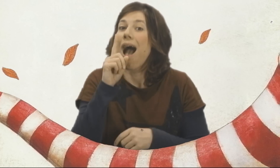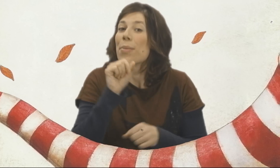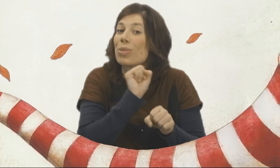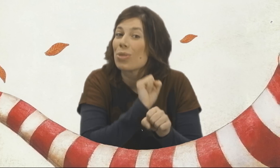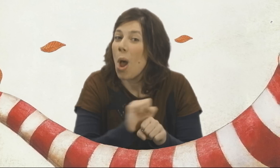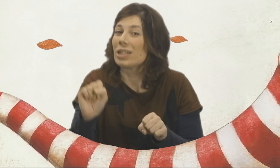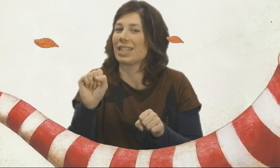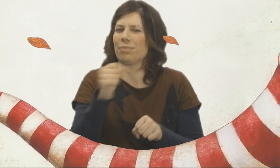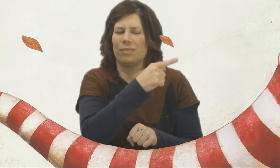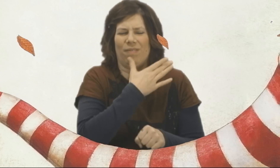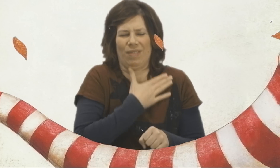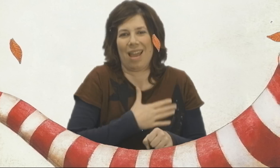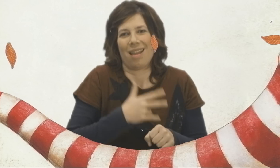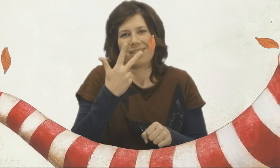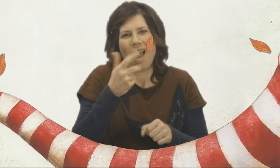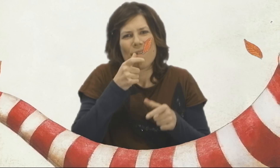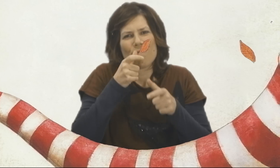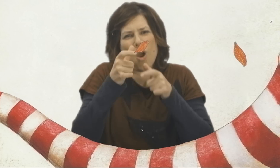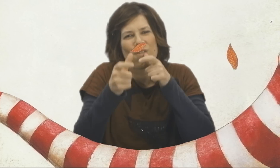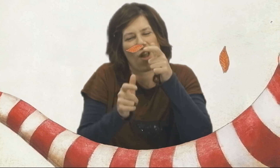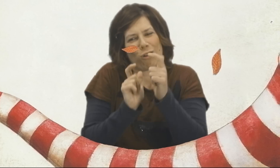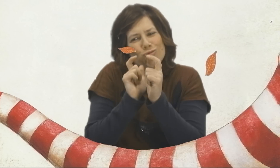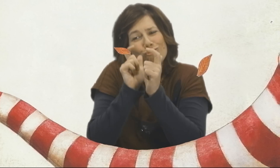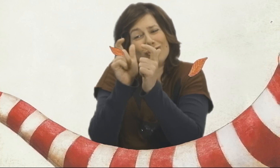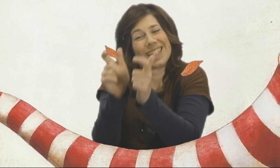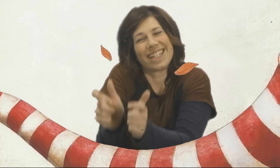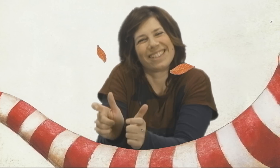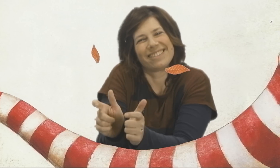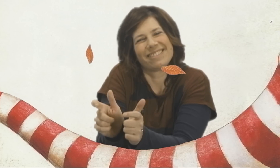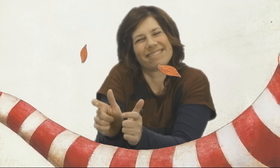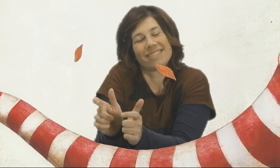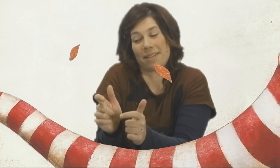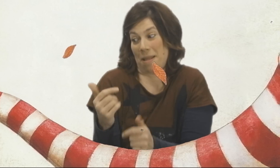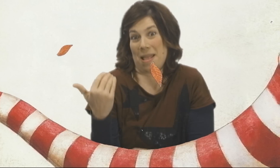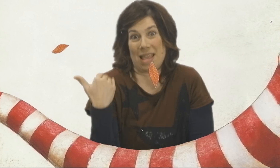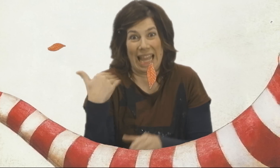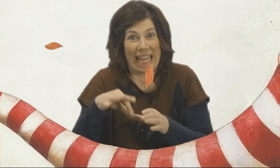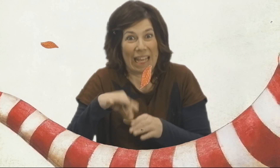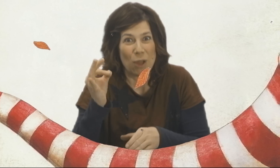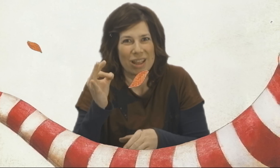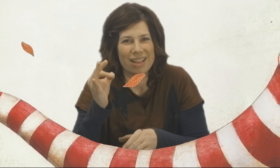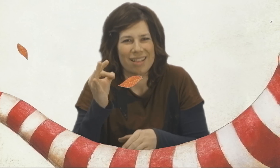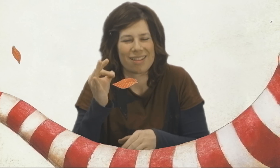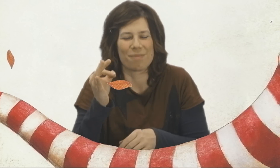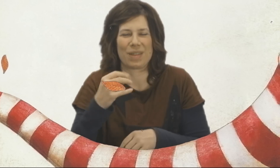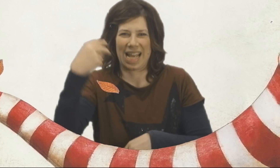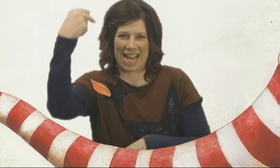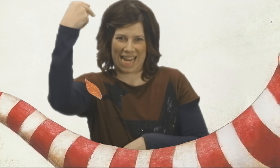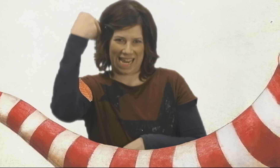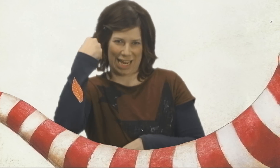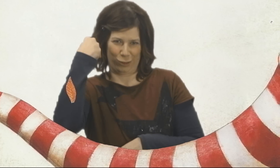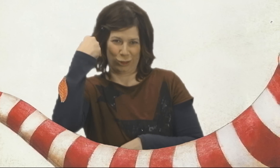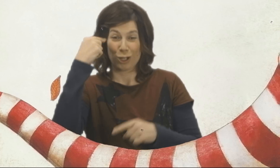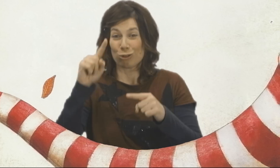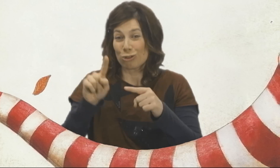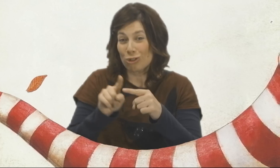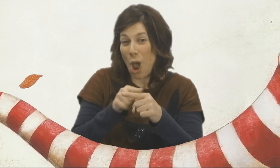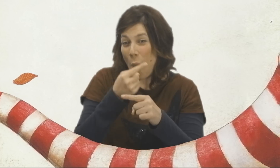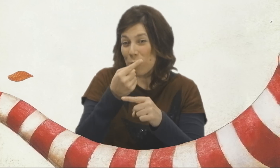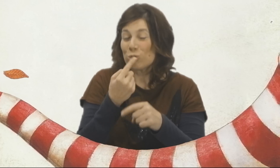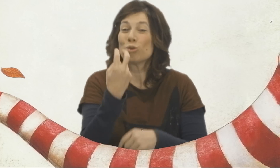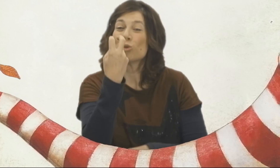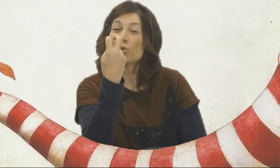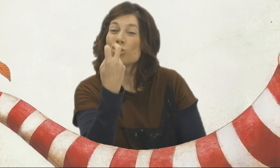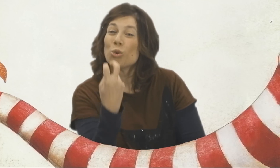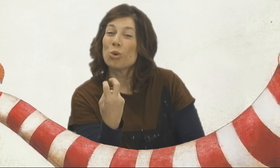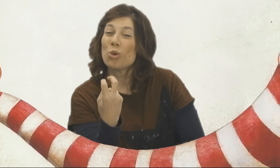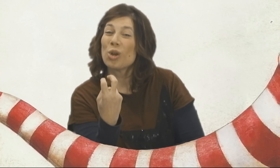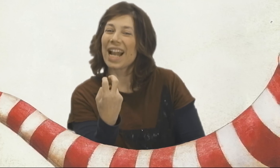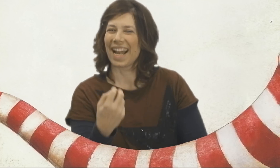So he will tell her the words he has captured: „CHERRY, DUST & CHAIR“.